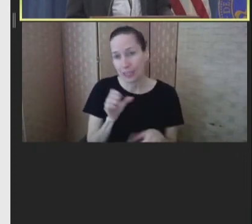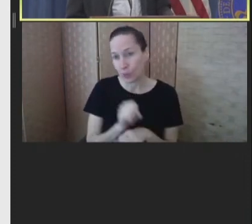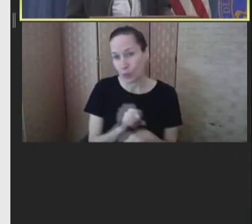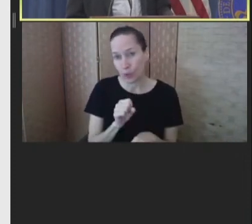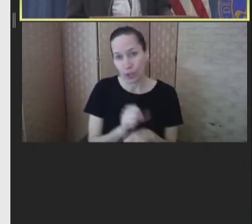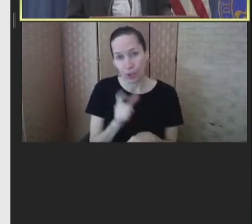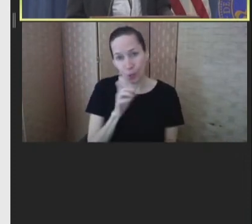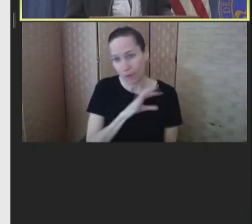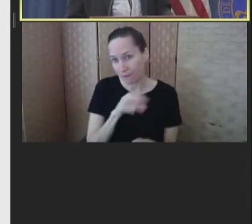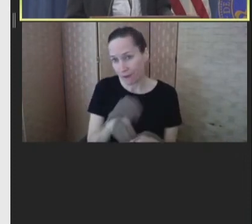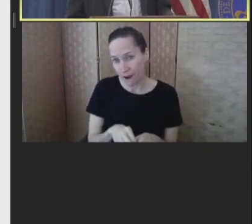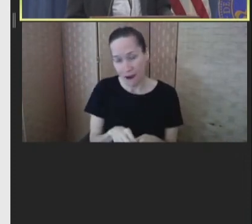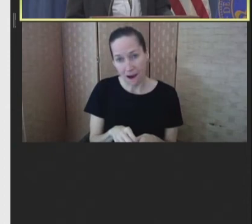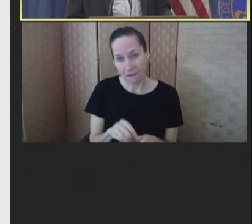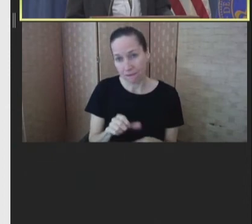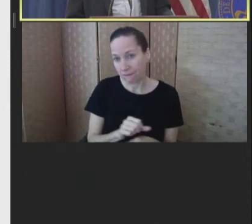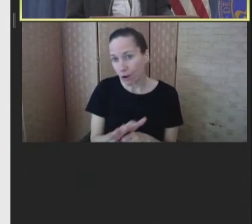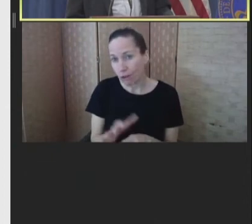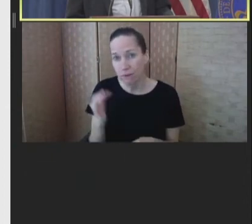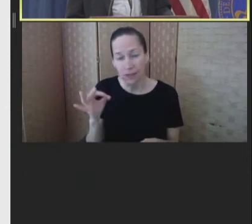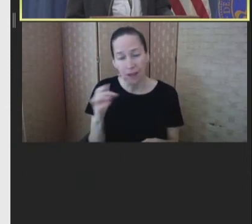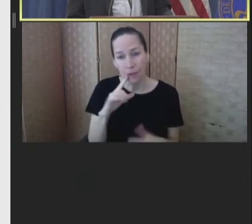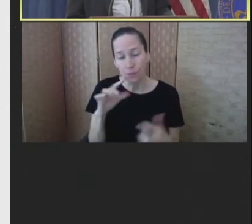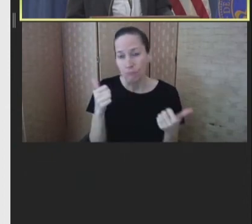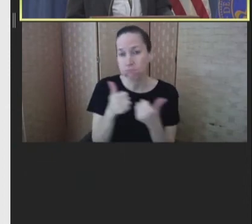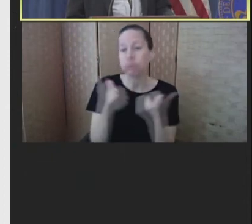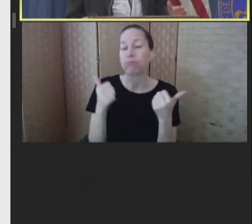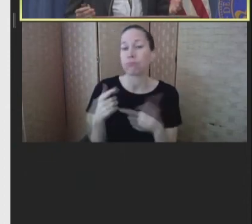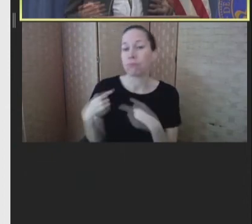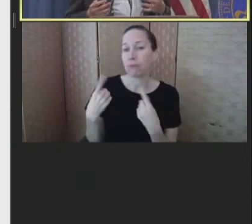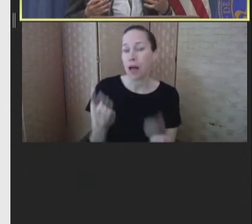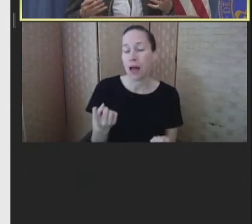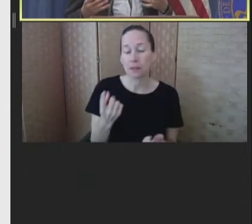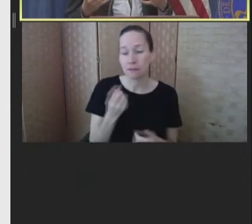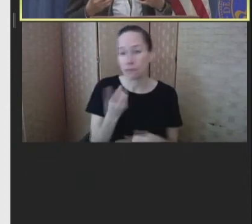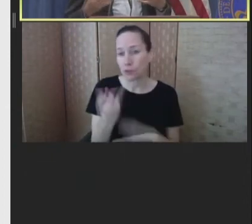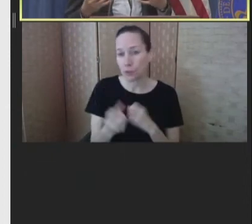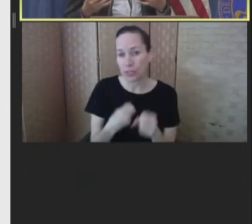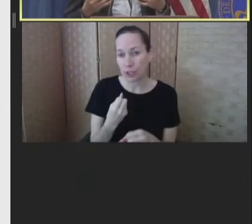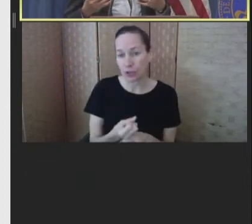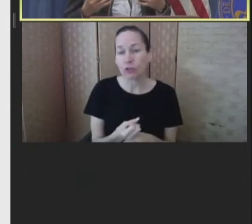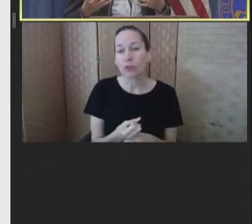a really challenging couple of years. And if it wasn't for just the support of the team -- I think